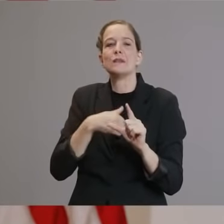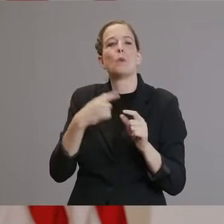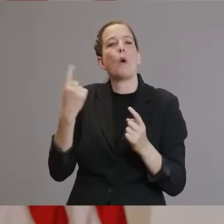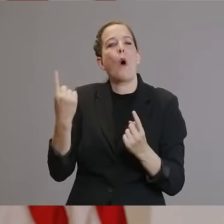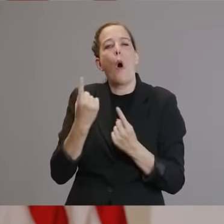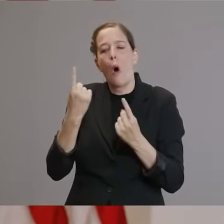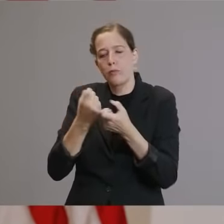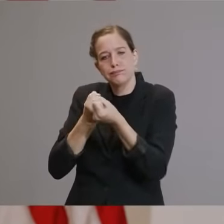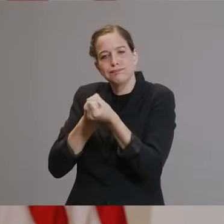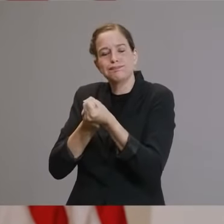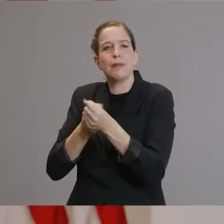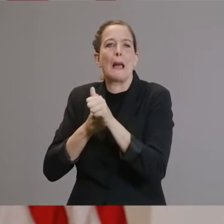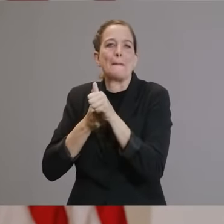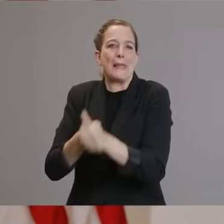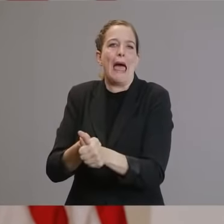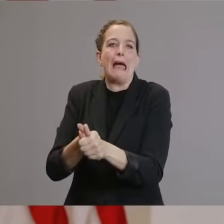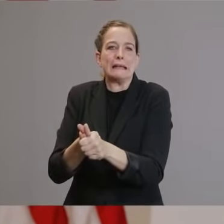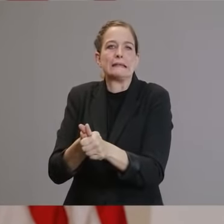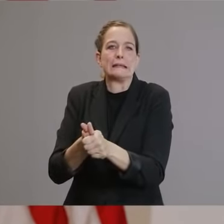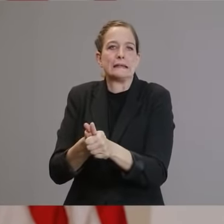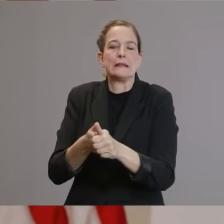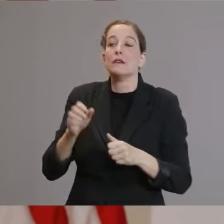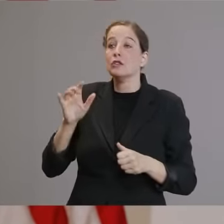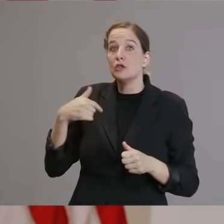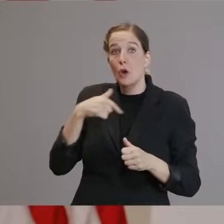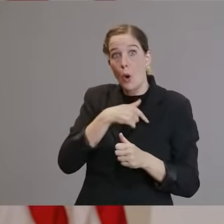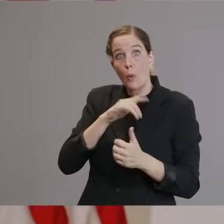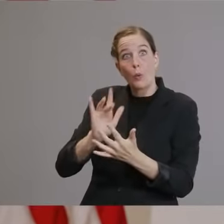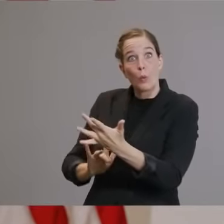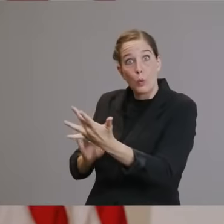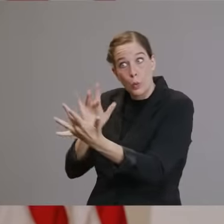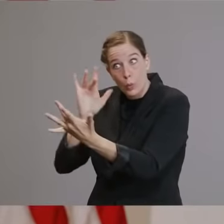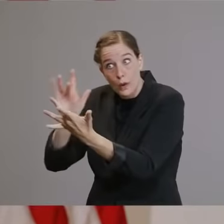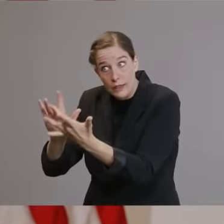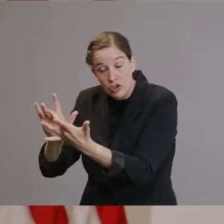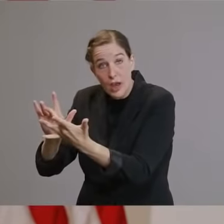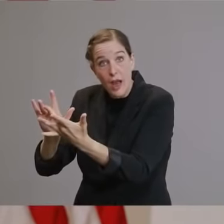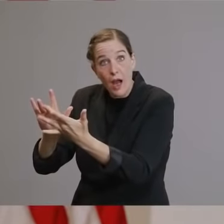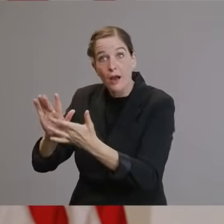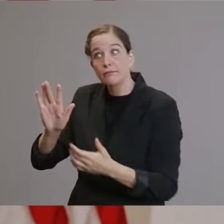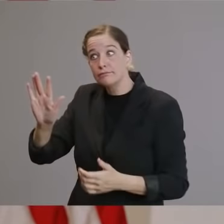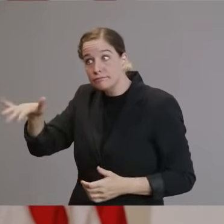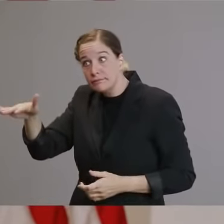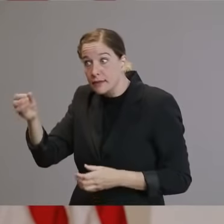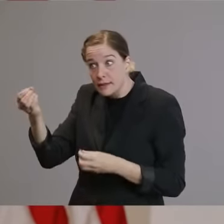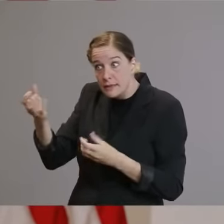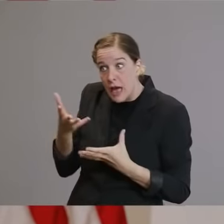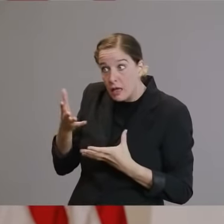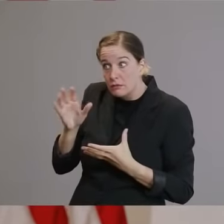SO WE ARE WORKING WITH THEM, WE WILL BE REACHING OUT AND HAVING THEM TELL US WHETHER THAT DATA IS ACCURATE.